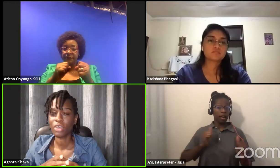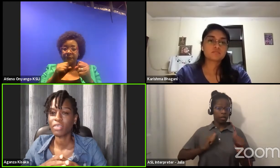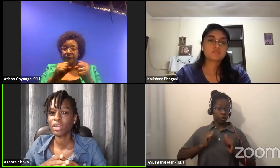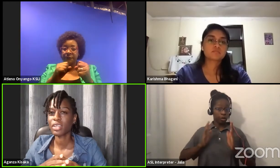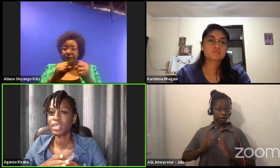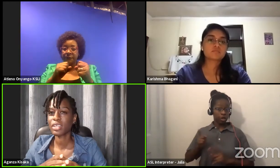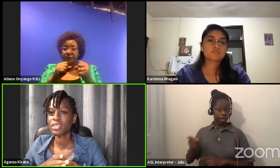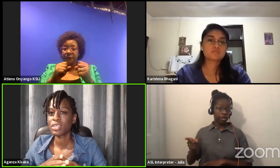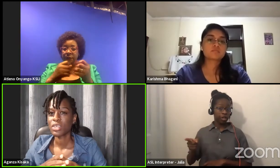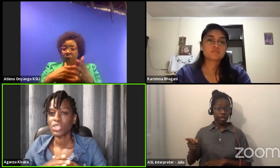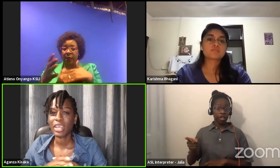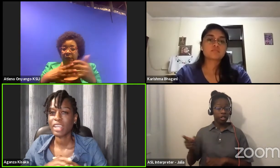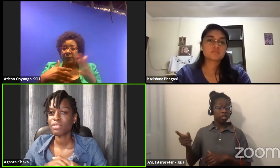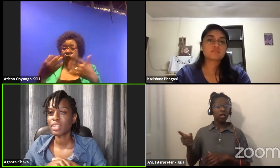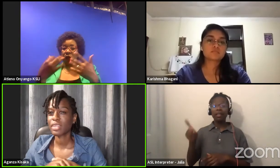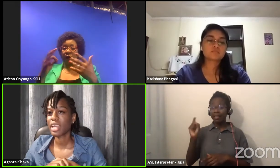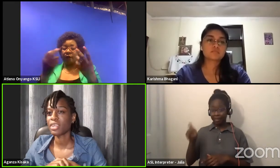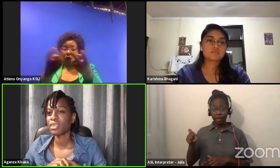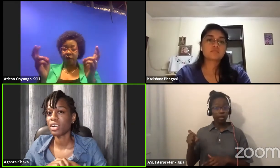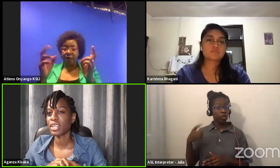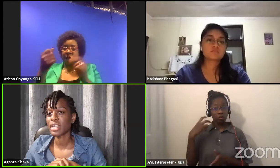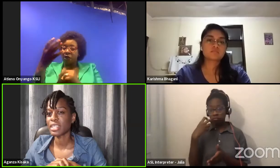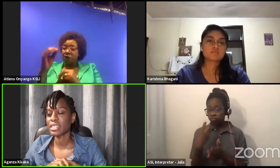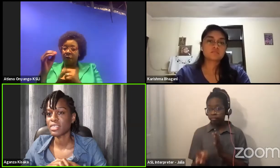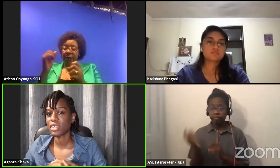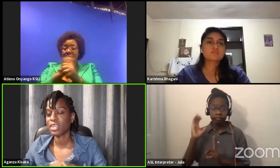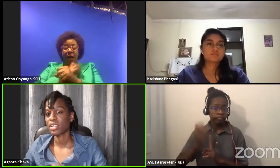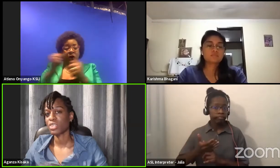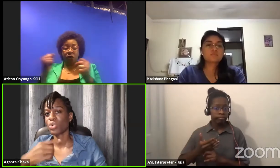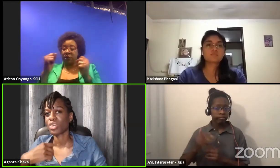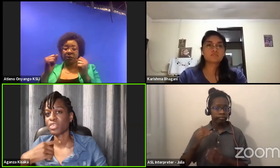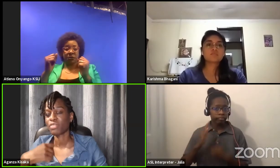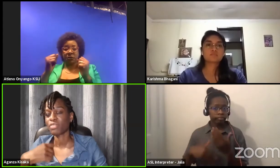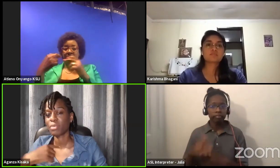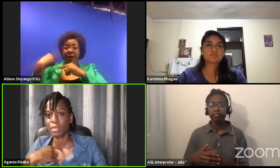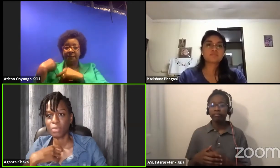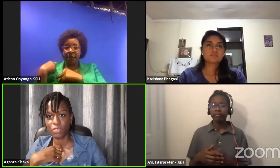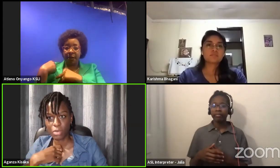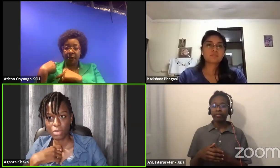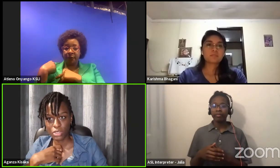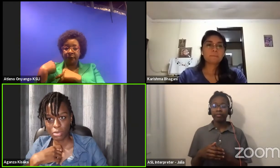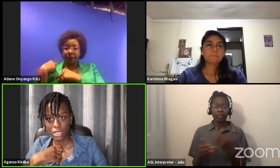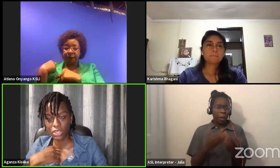of an audience, so I can't rely on an audience in order for my performance to be good.